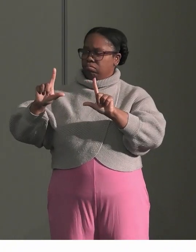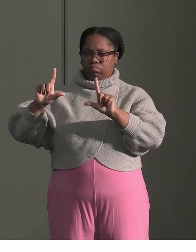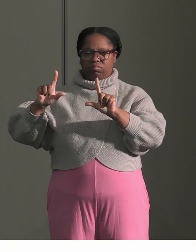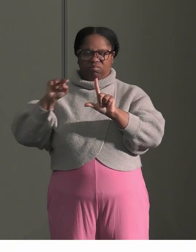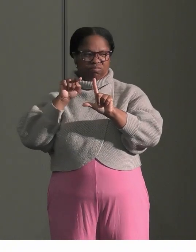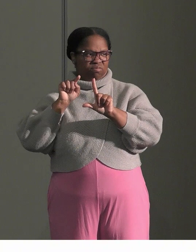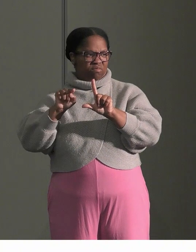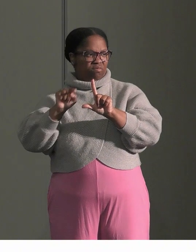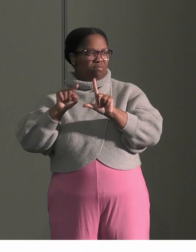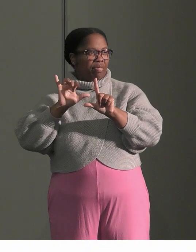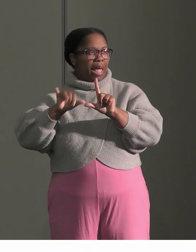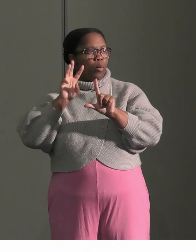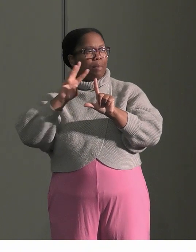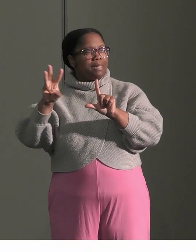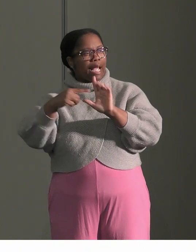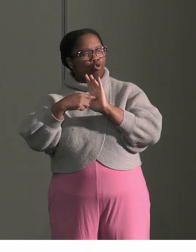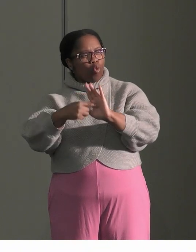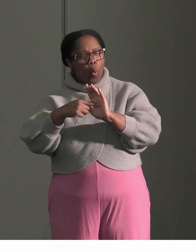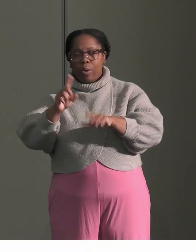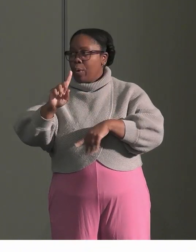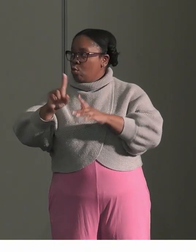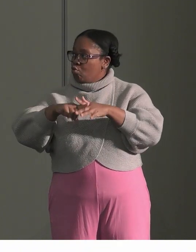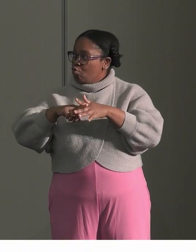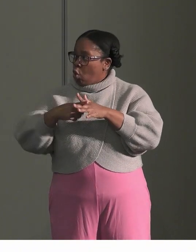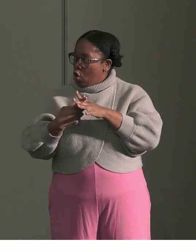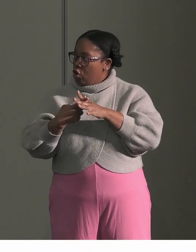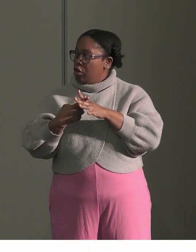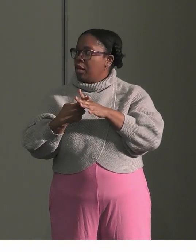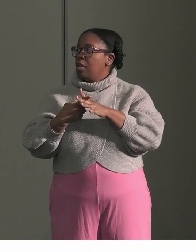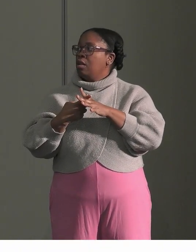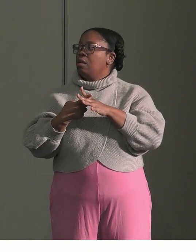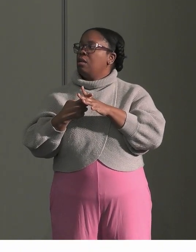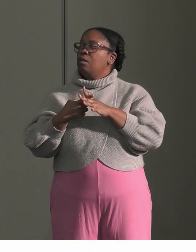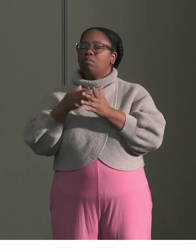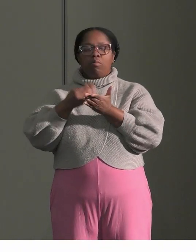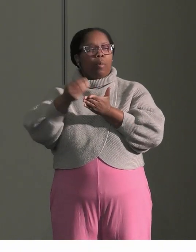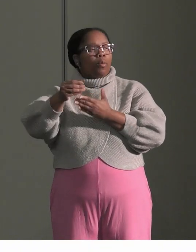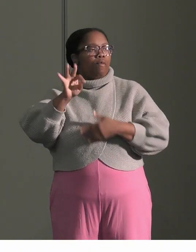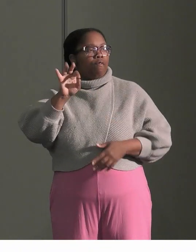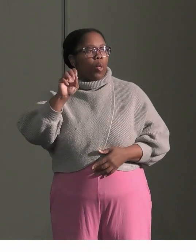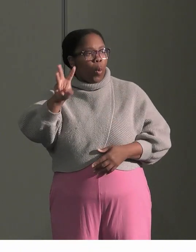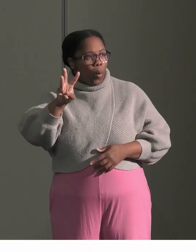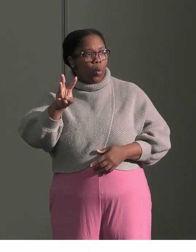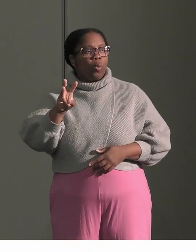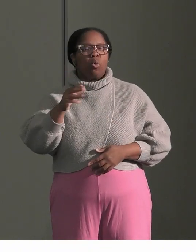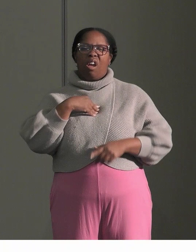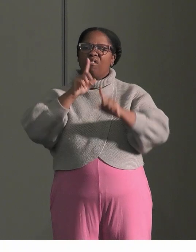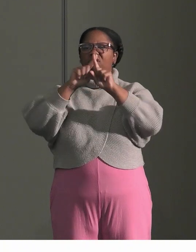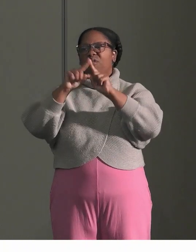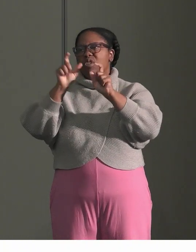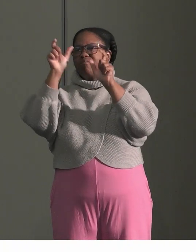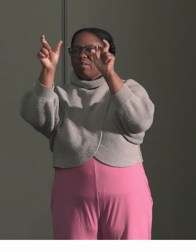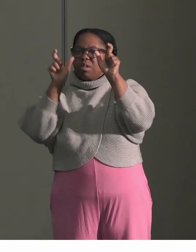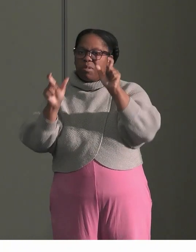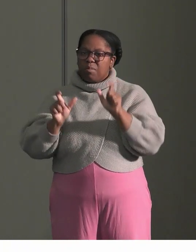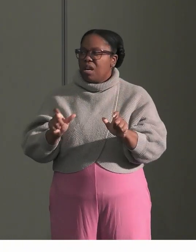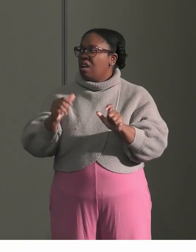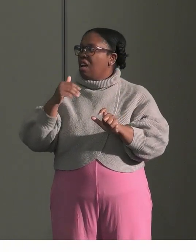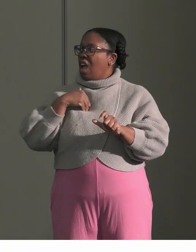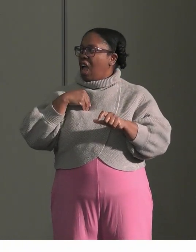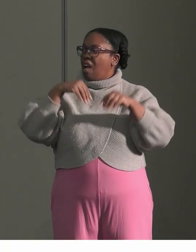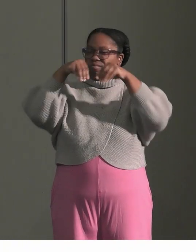website showing the start of the purchase flow we have a number of buttons and tab panel structure